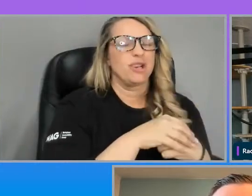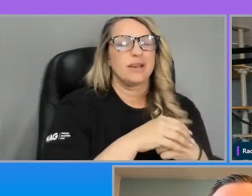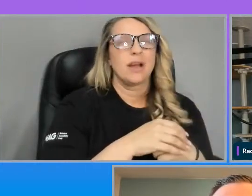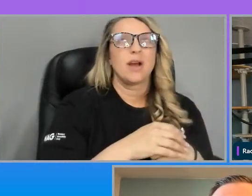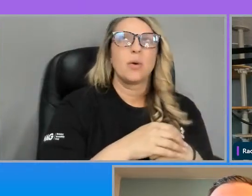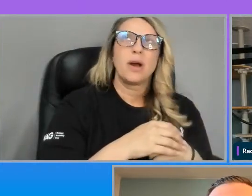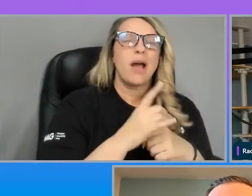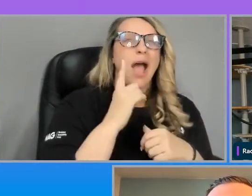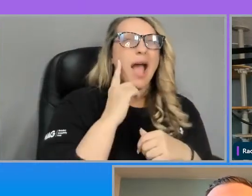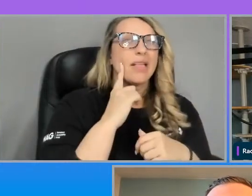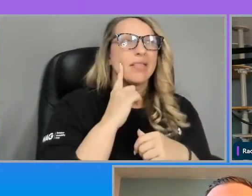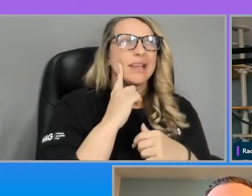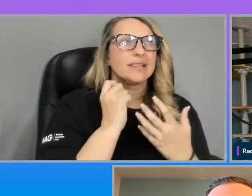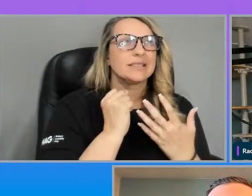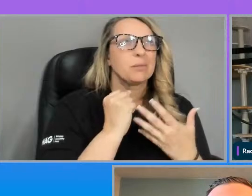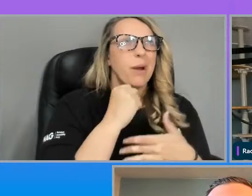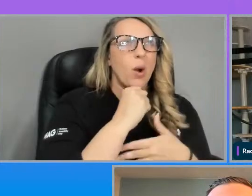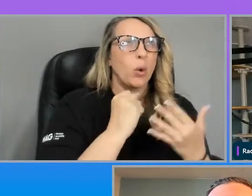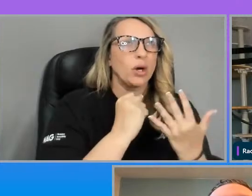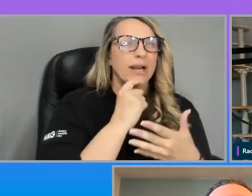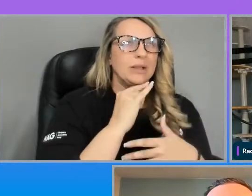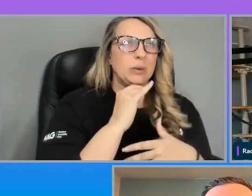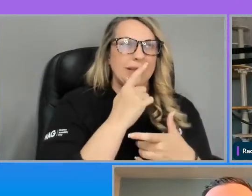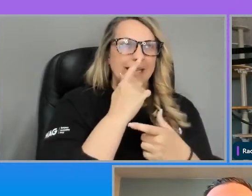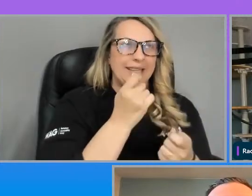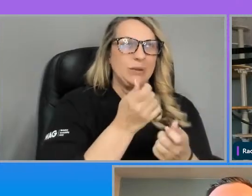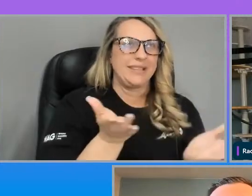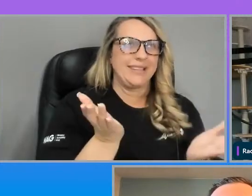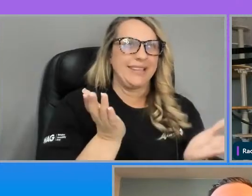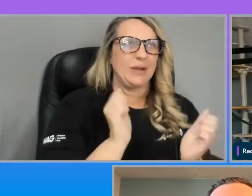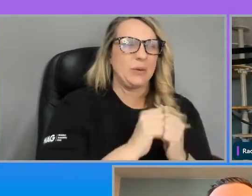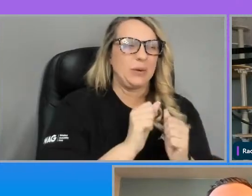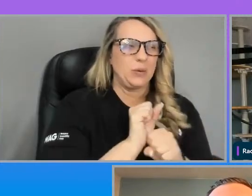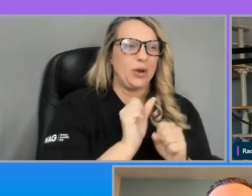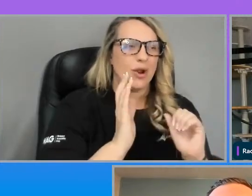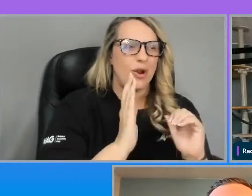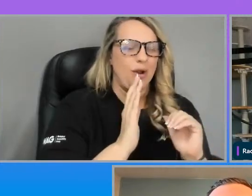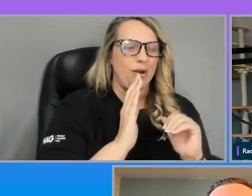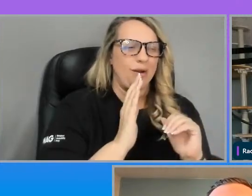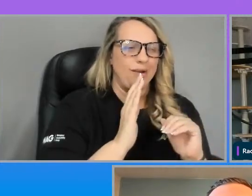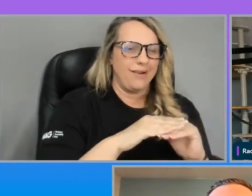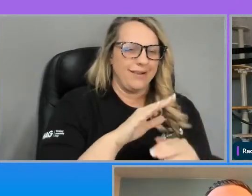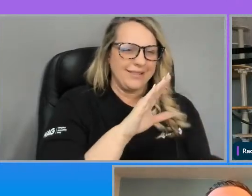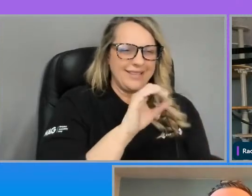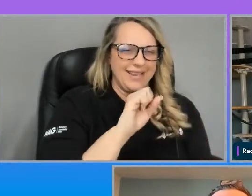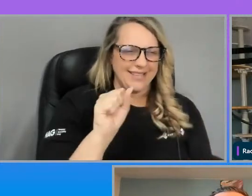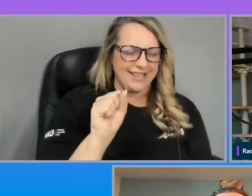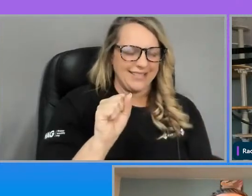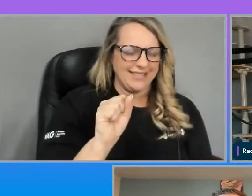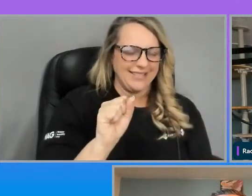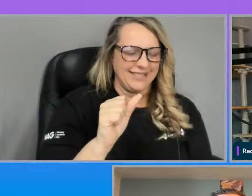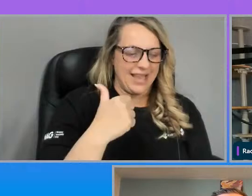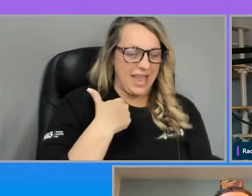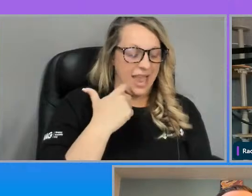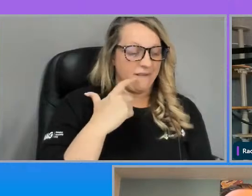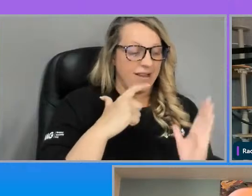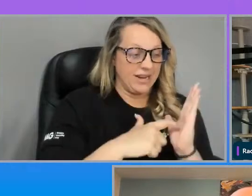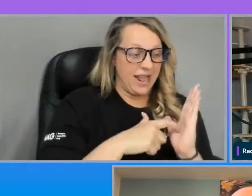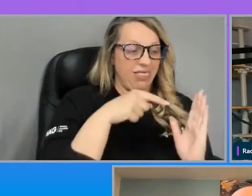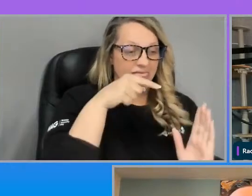I think it's getting things prioritized is always a really interesting thing with working